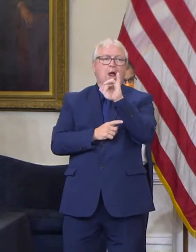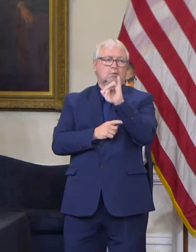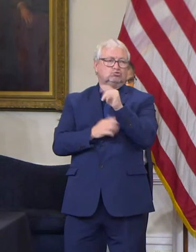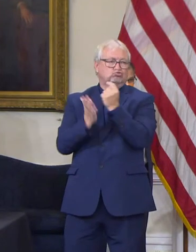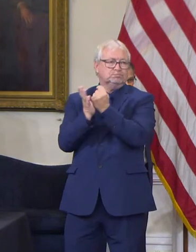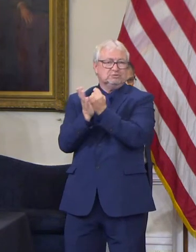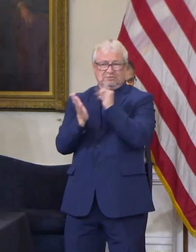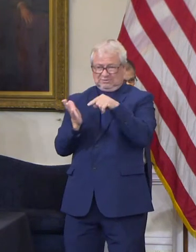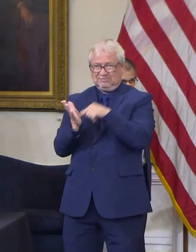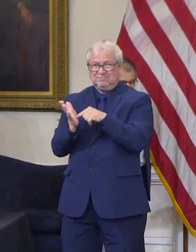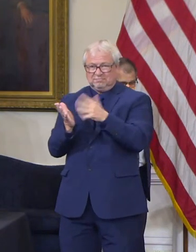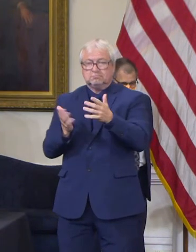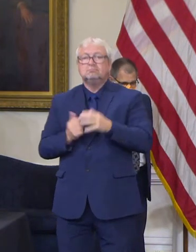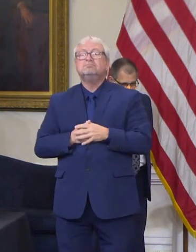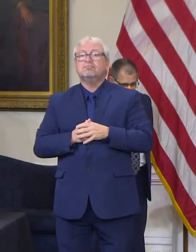therapy, the state of Maryland has an